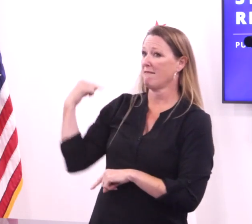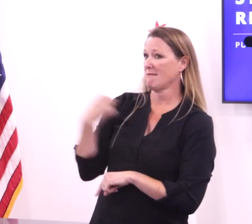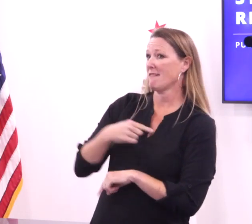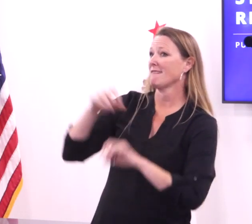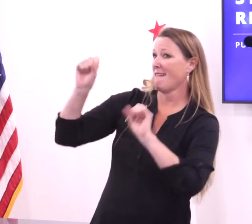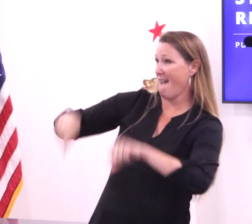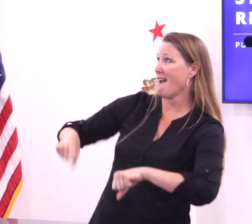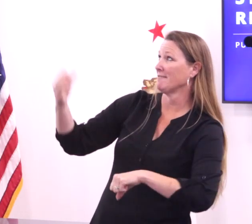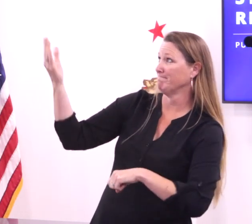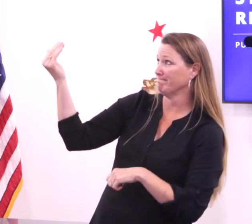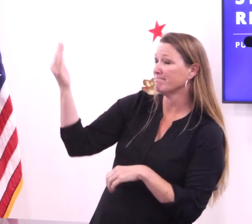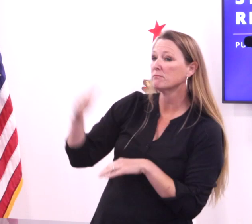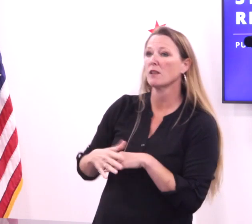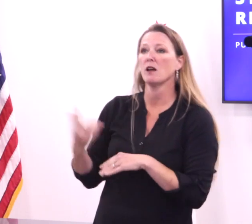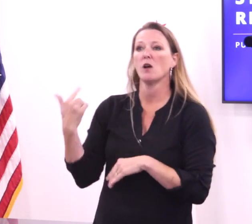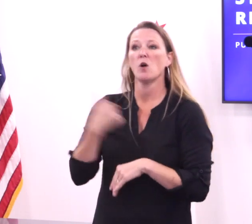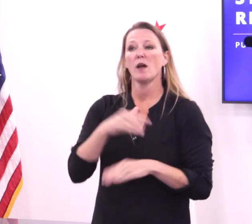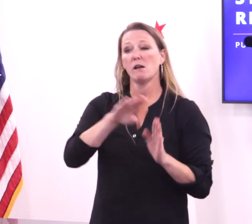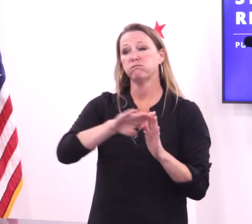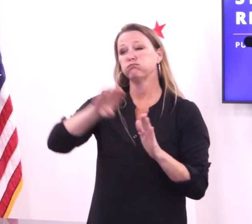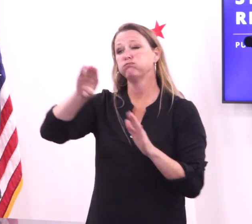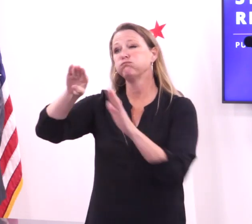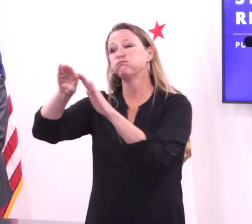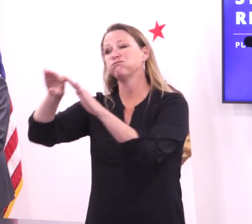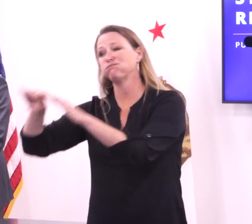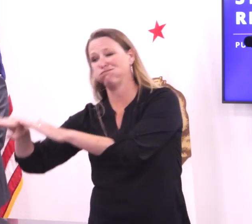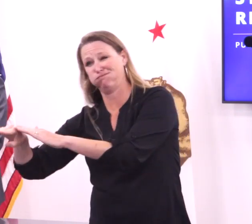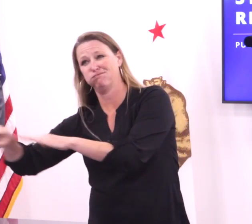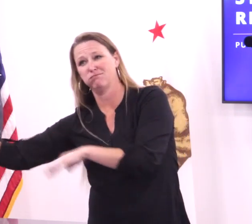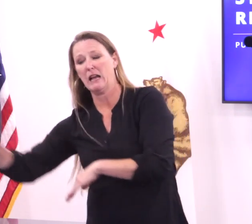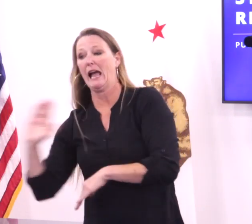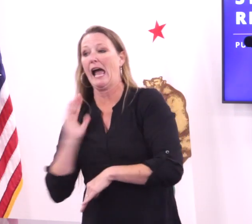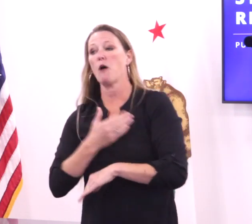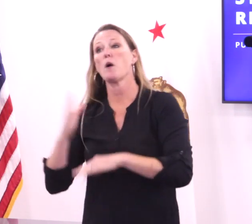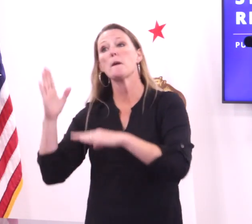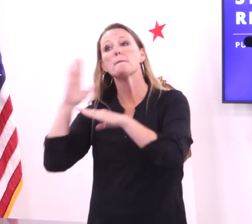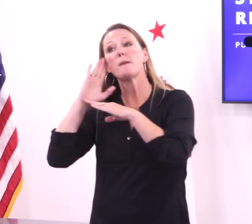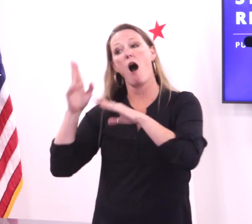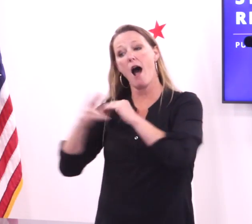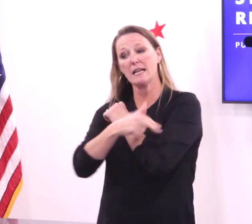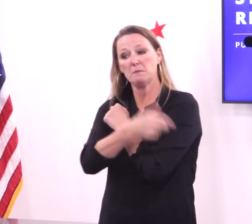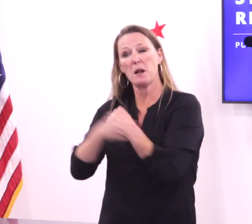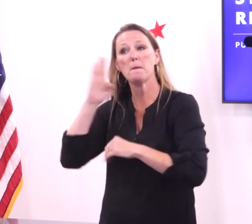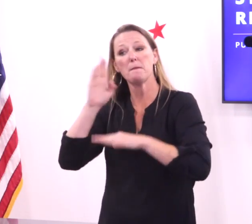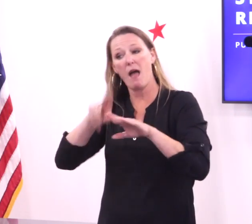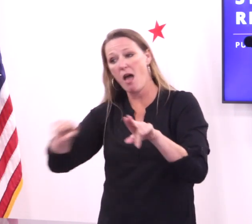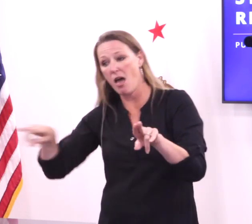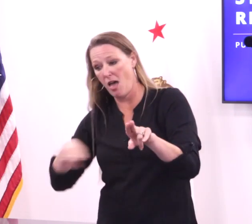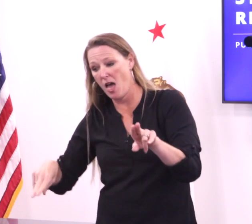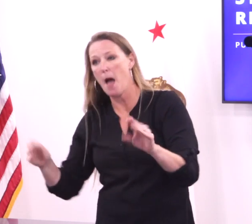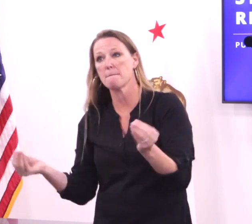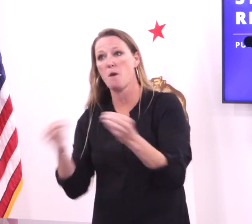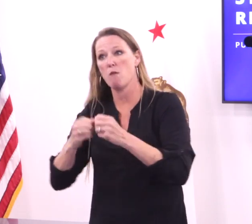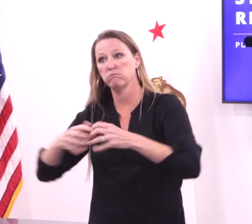We have bent the curve, we have built capacity, we have increased the tools necessary to test and trace for the disease, and